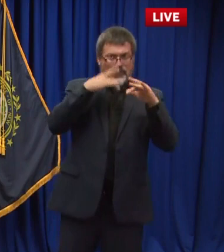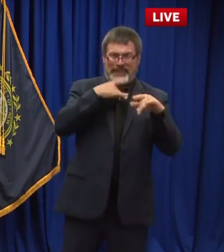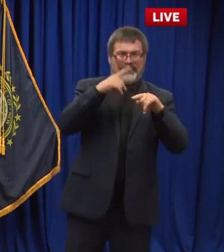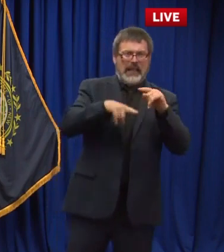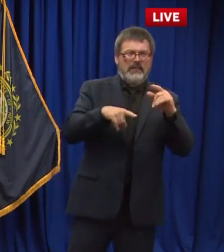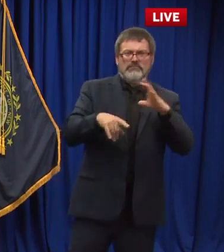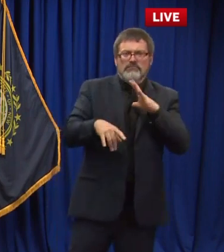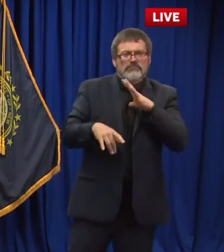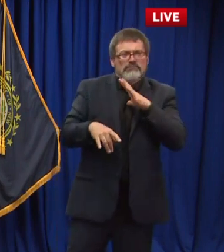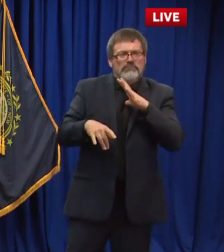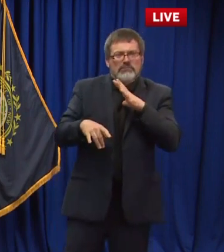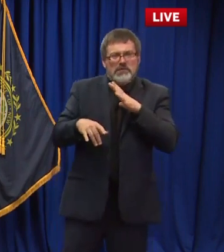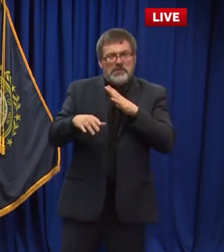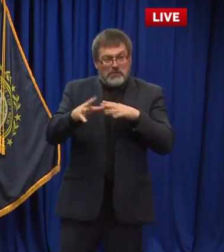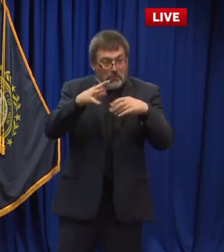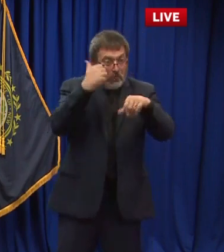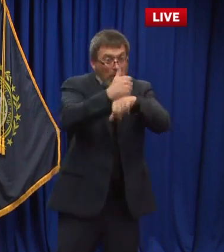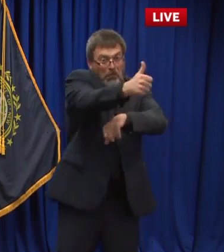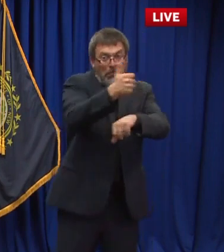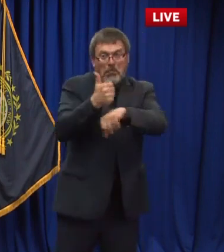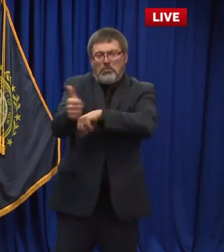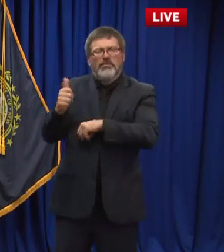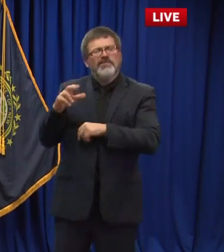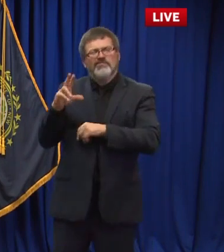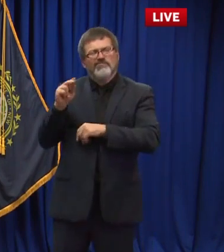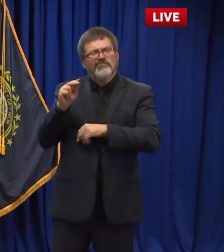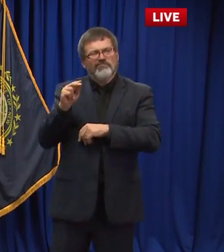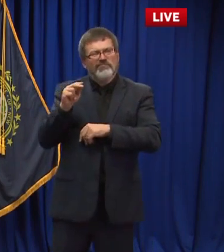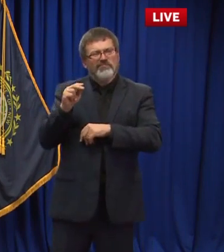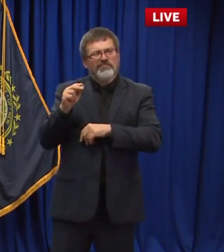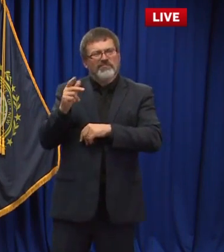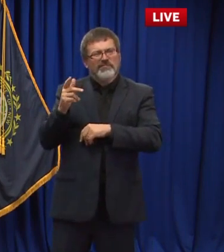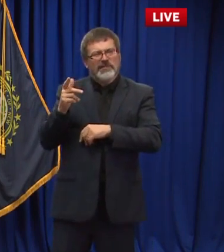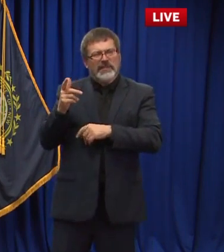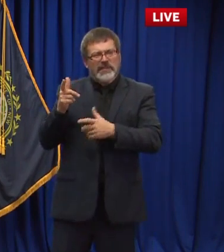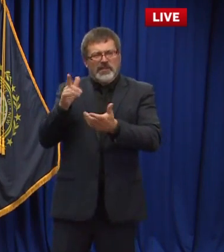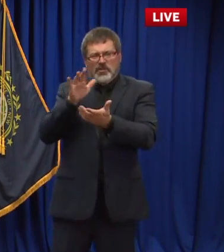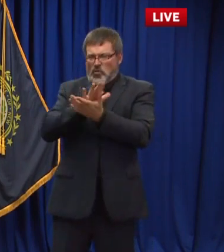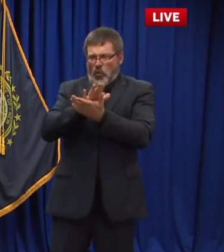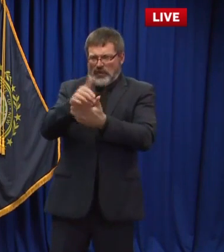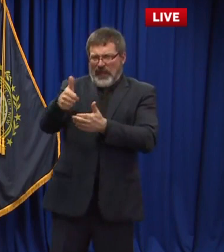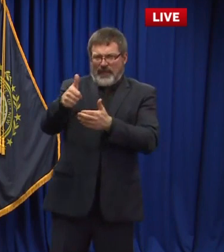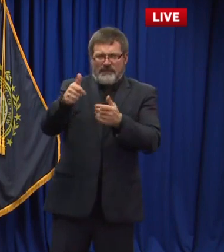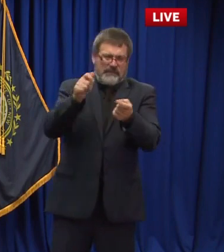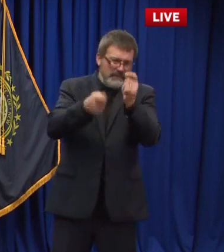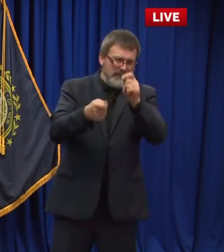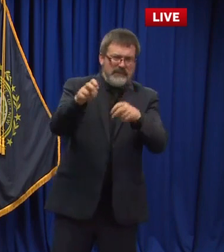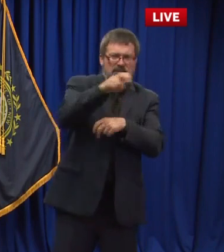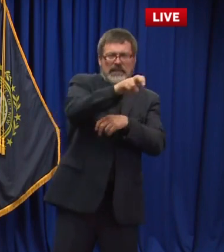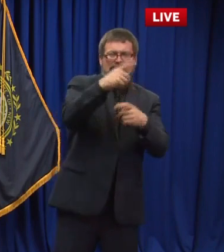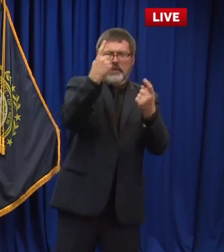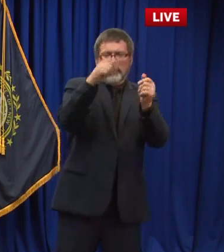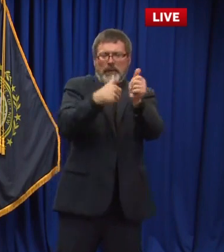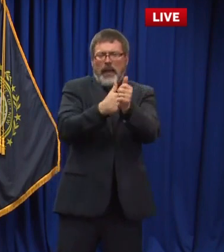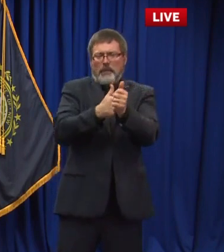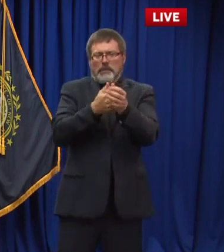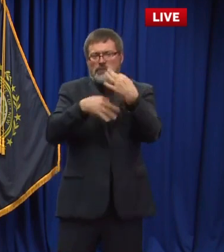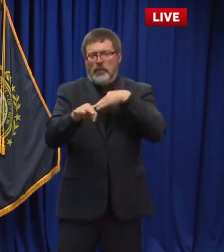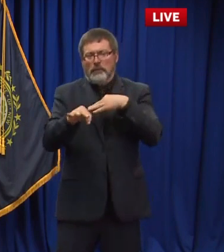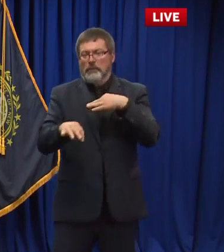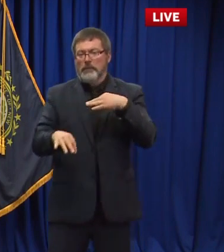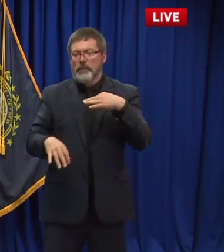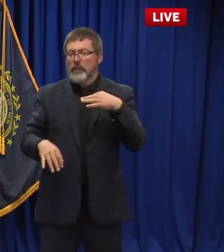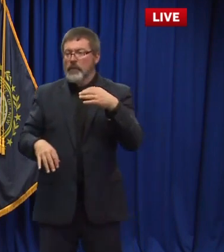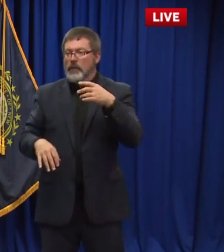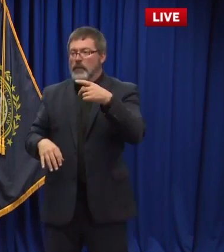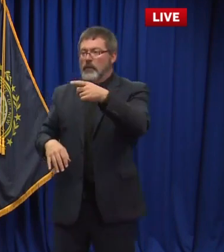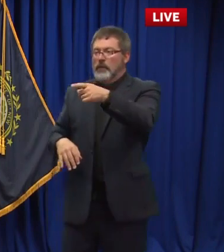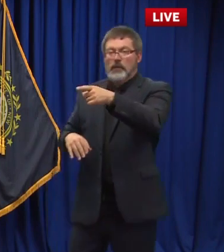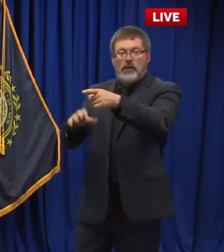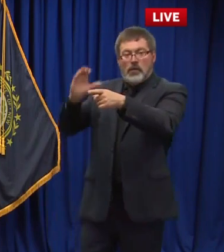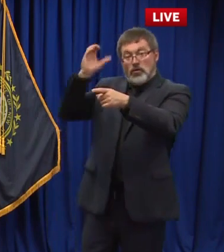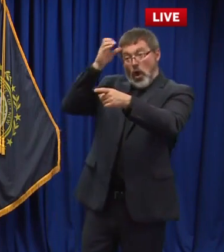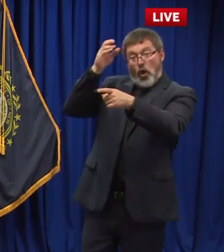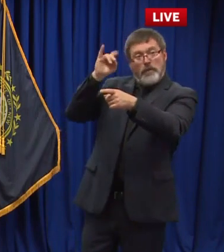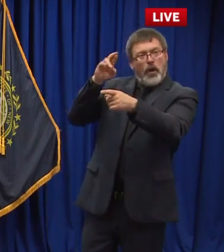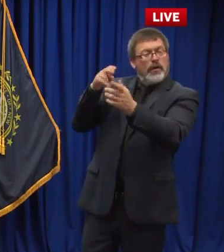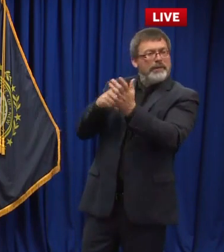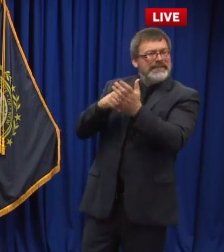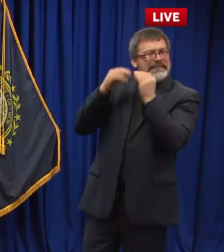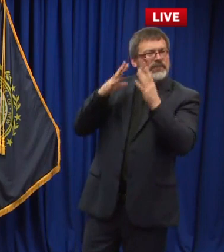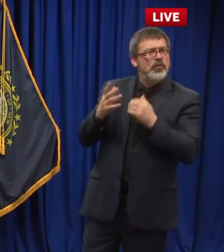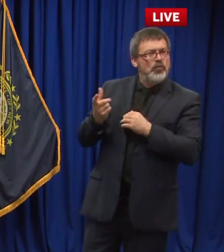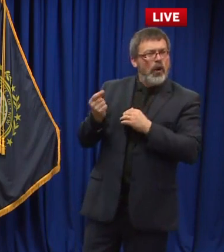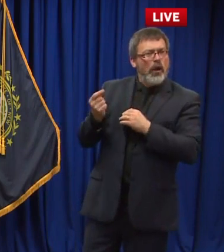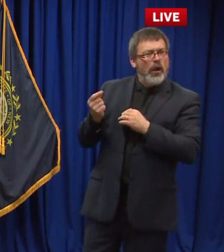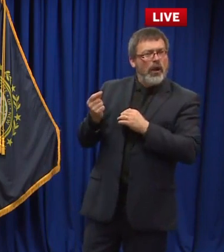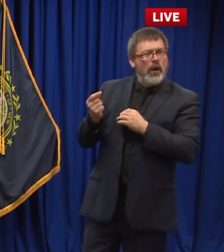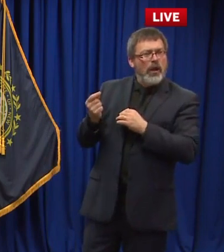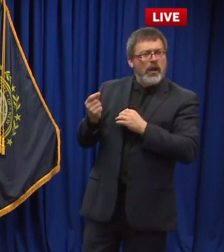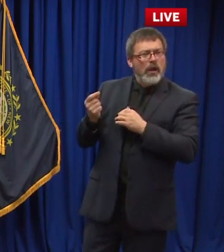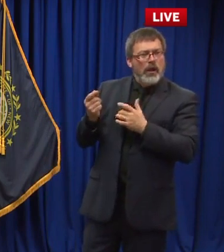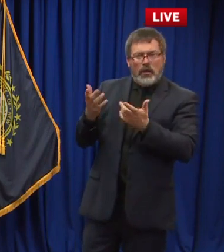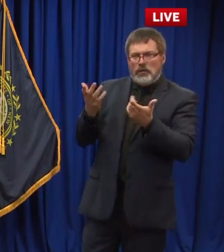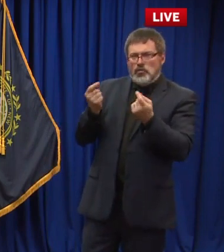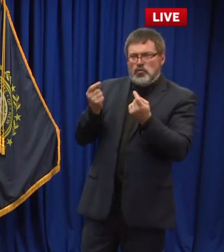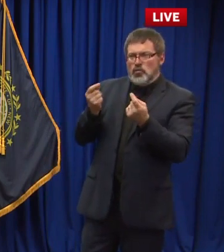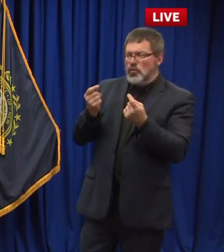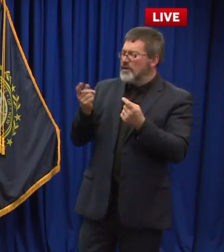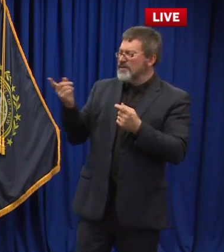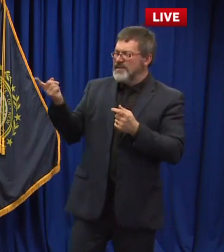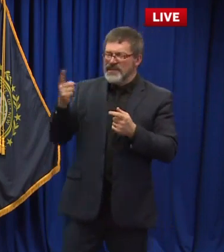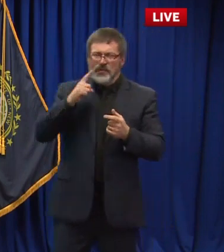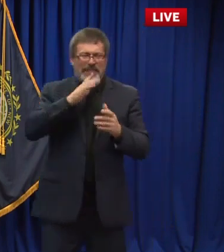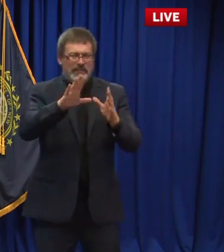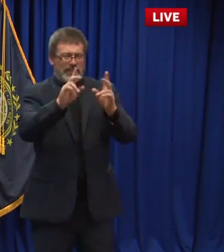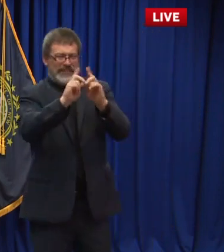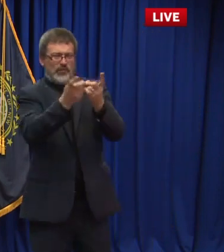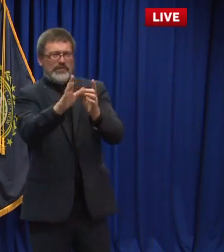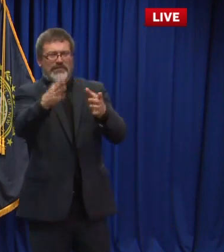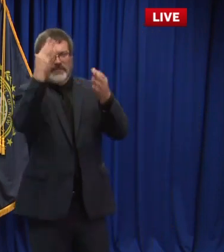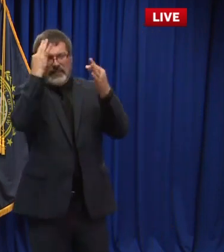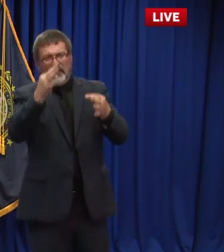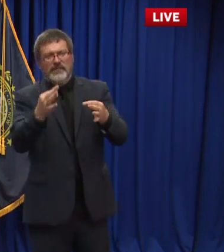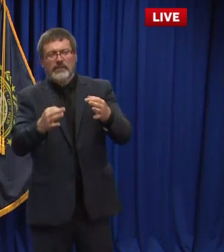OF COURSE, IF THE SCHOOL CAN’T FOR SOME REASON AND CAN’T ALLOW THE JOB RESPONSIBILITY IS OF THAT TEACHER, THEN THE SCHOOL WOULD HAVE TO MAKE OTHER ACCOMMODATIONS.